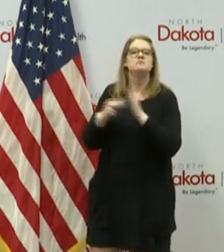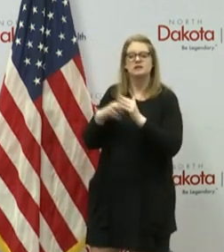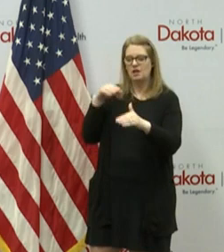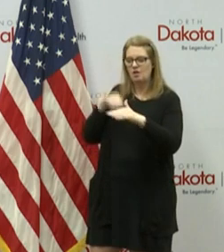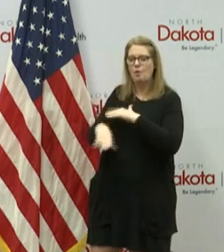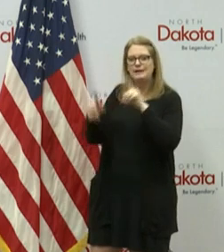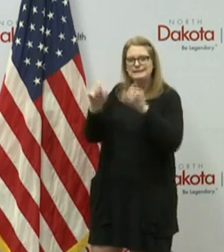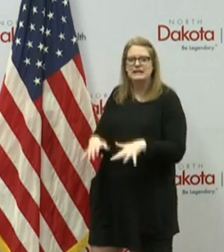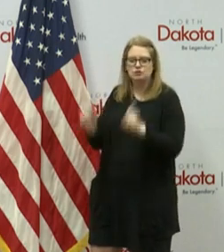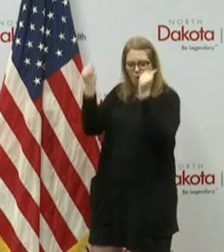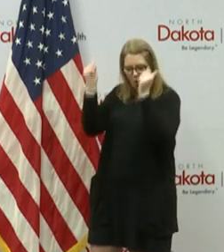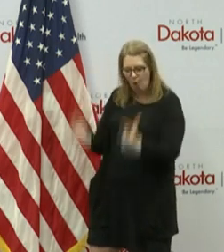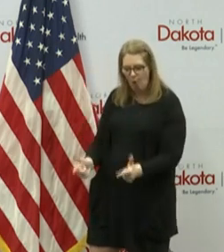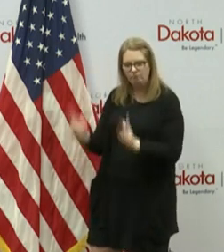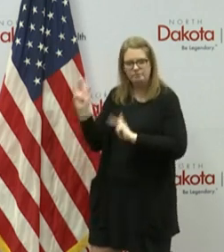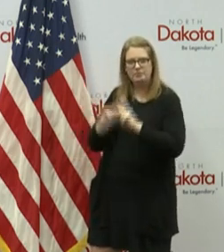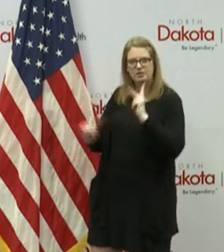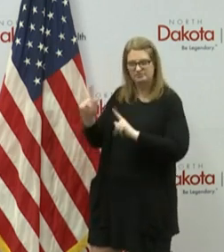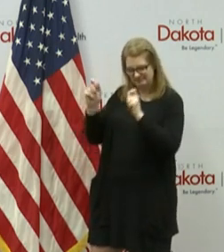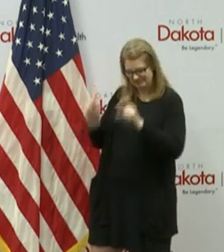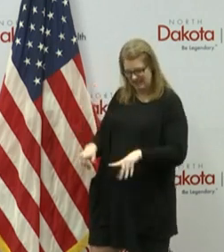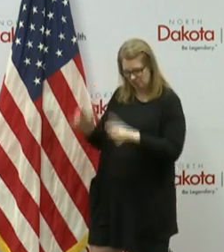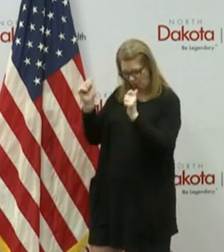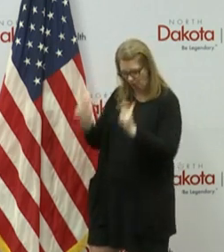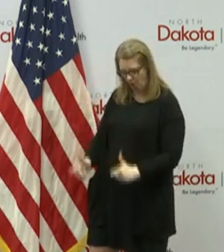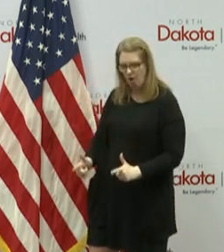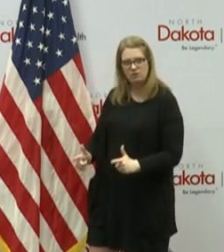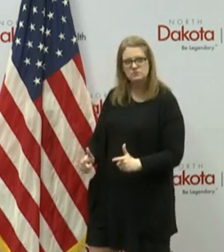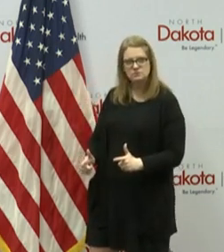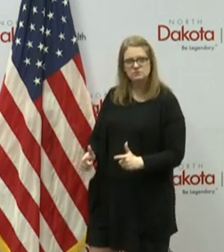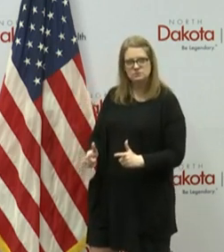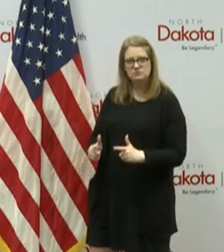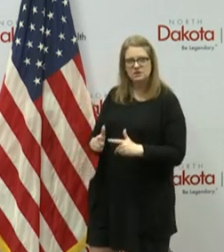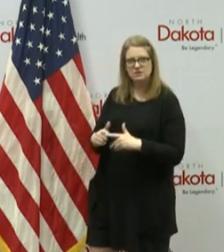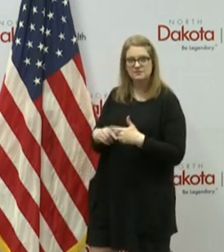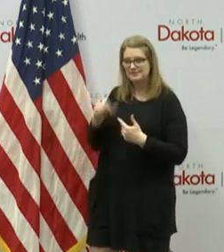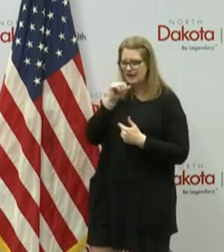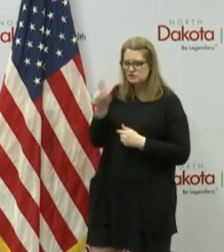WE ARE ALSO GETTING AND IN DOING TESTING WHEN WE HAVE THE